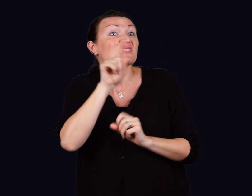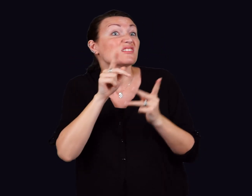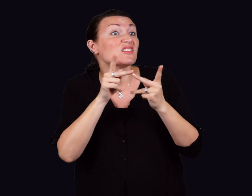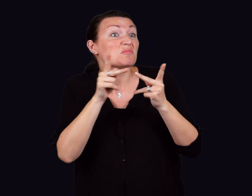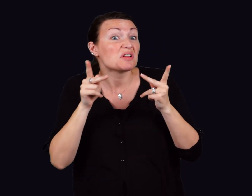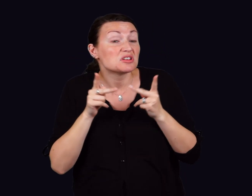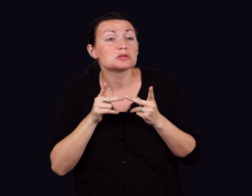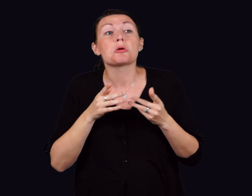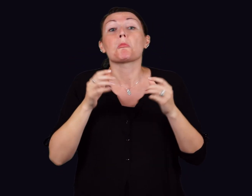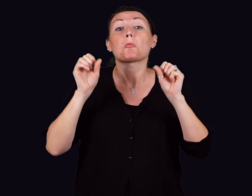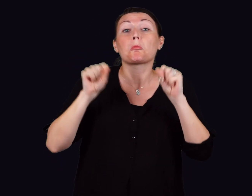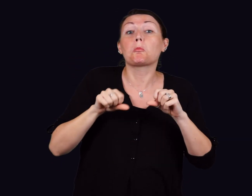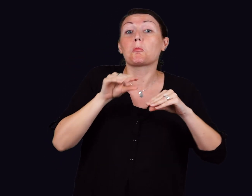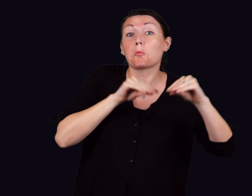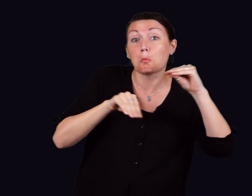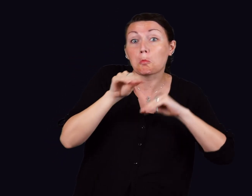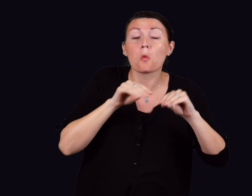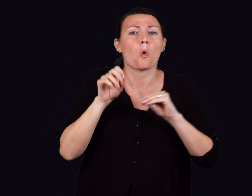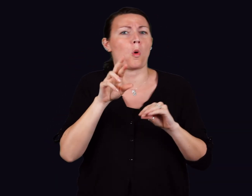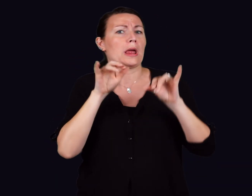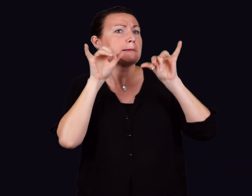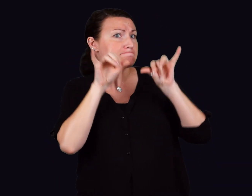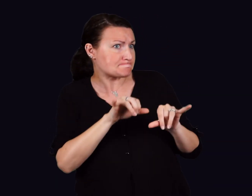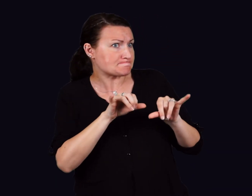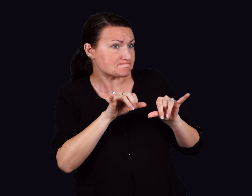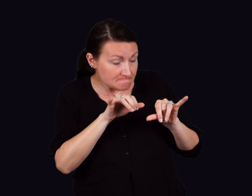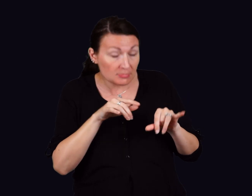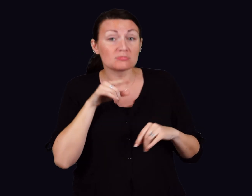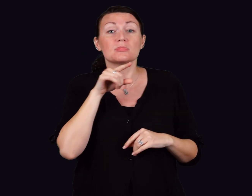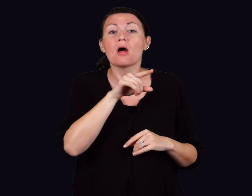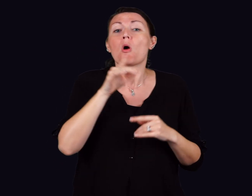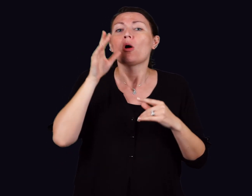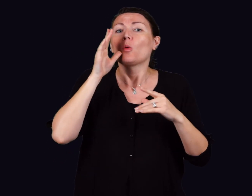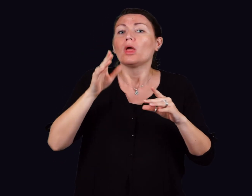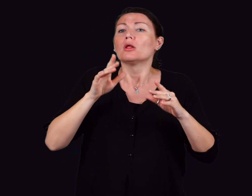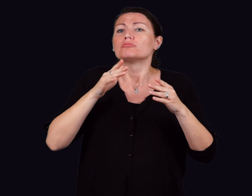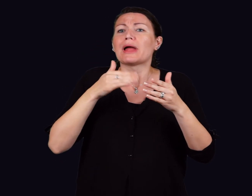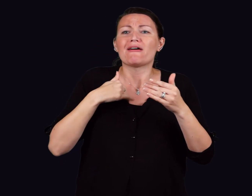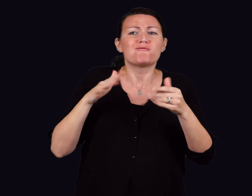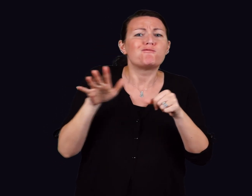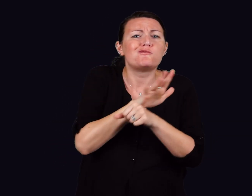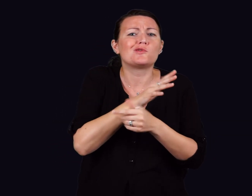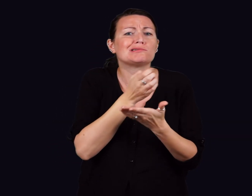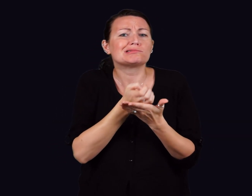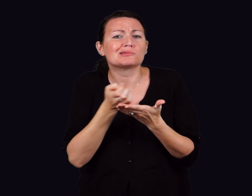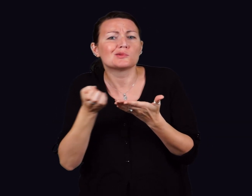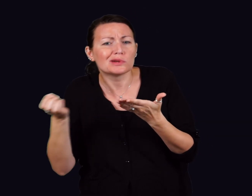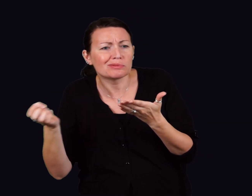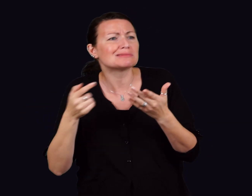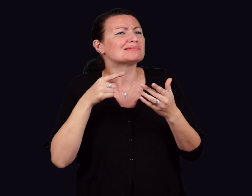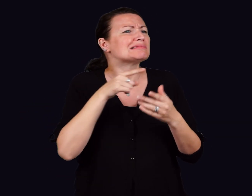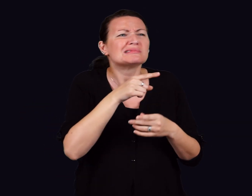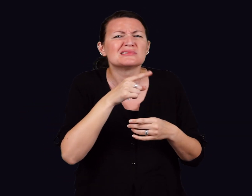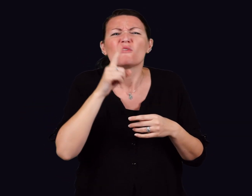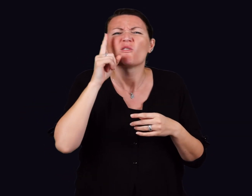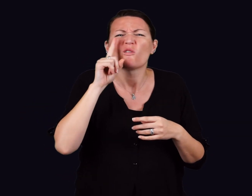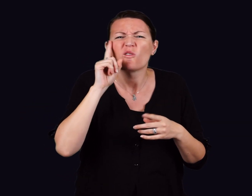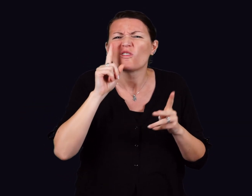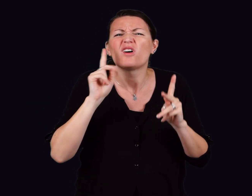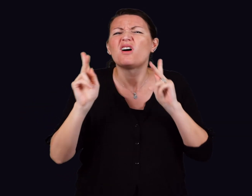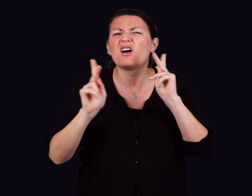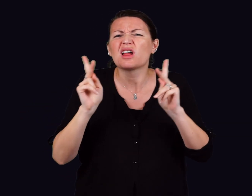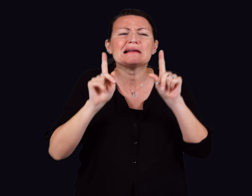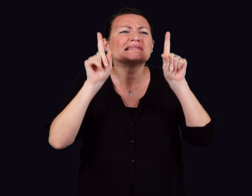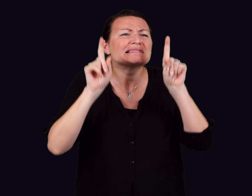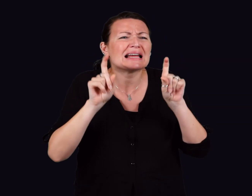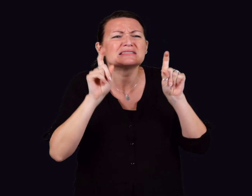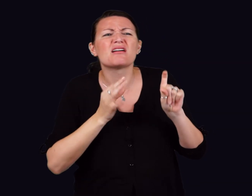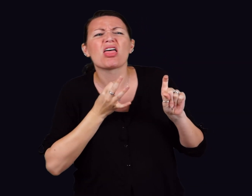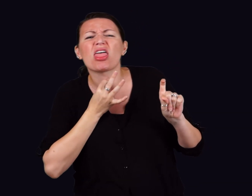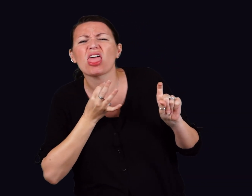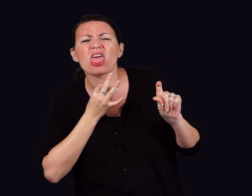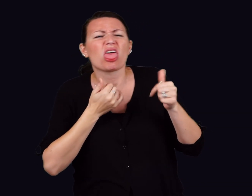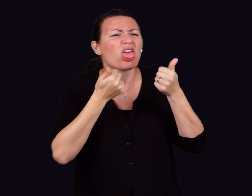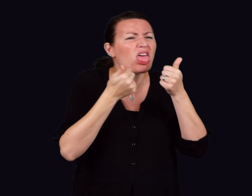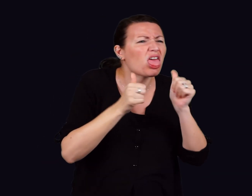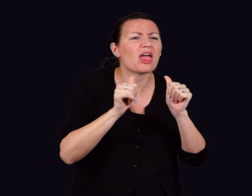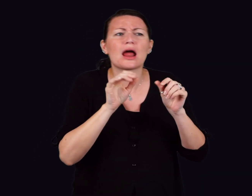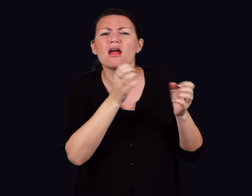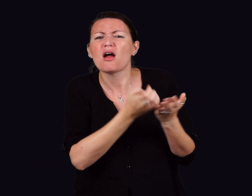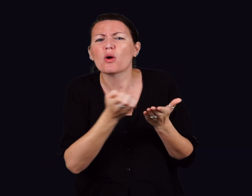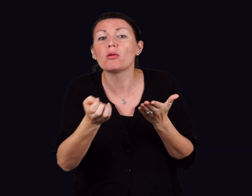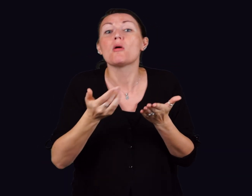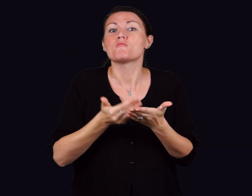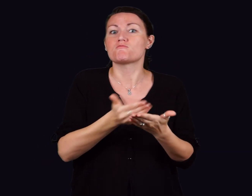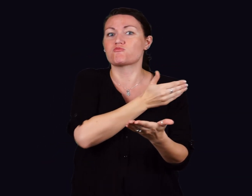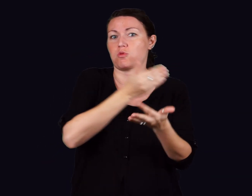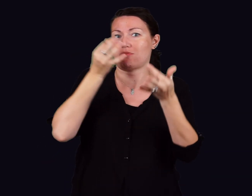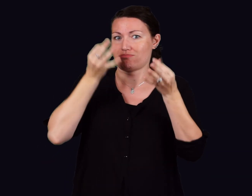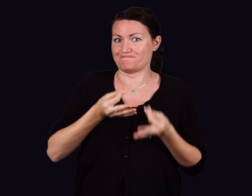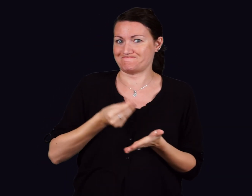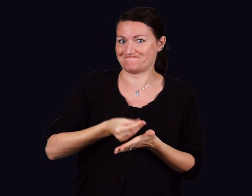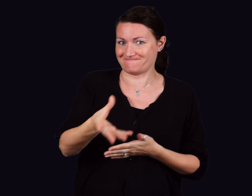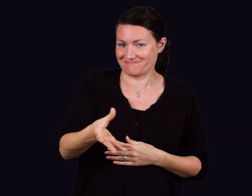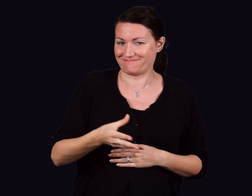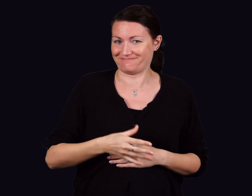so that people can see which equipment works best for them before purchasing it for themselves.